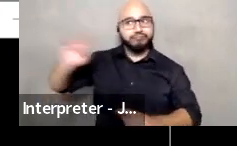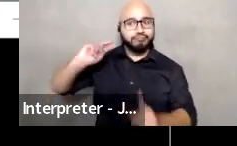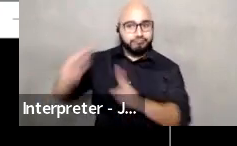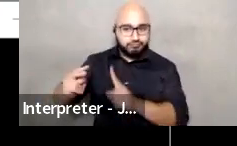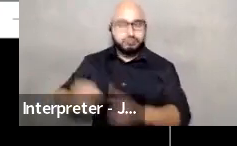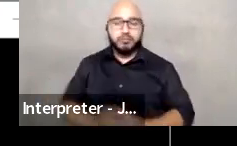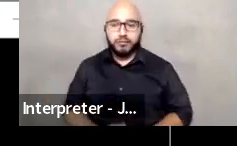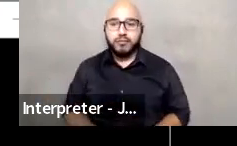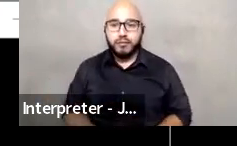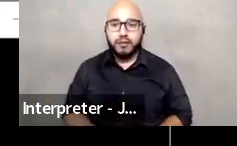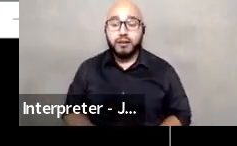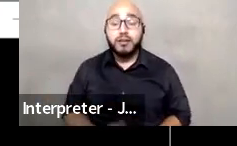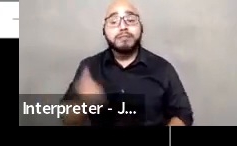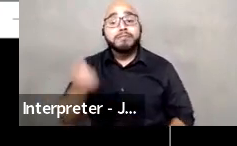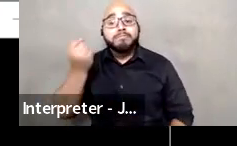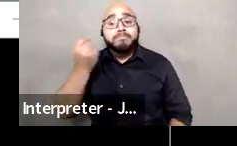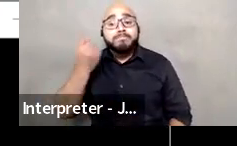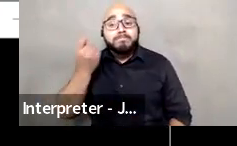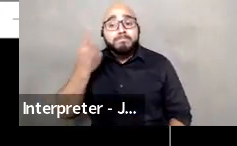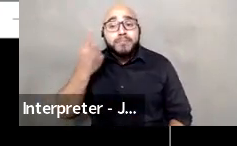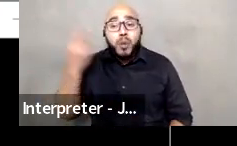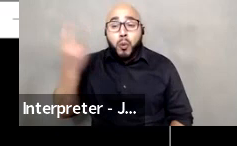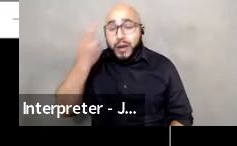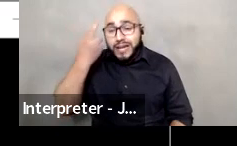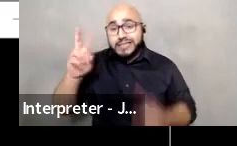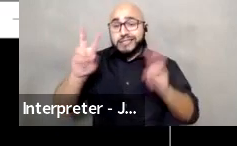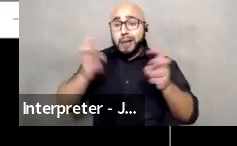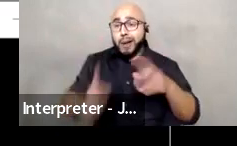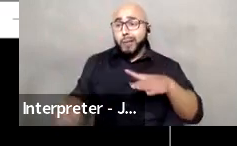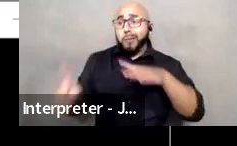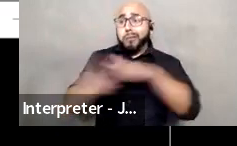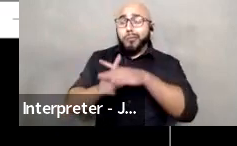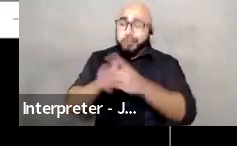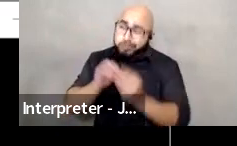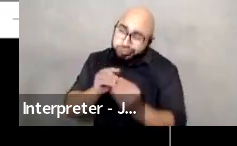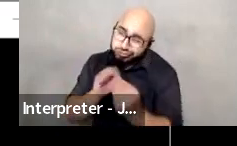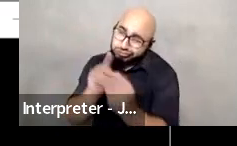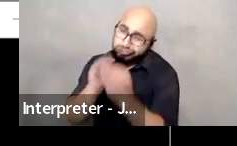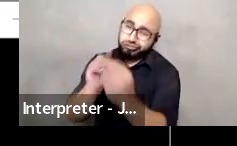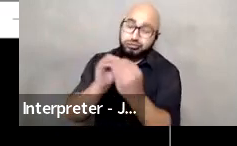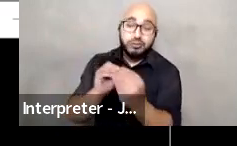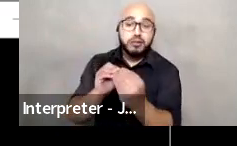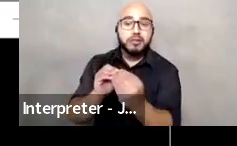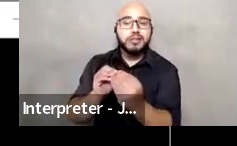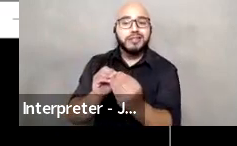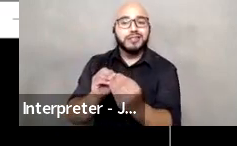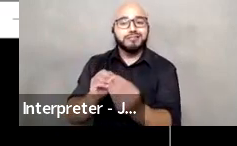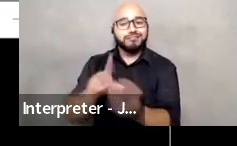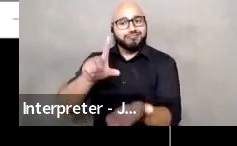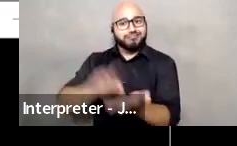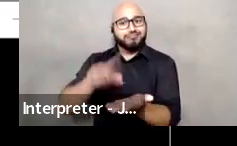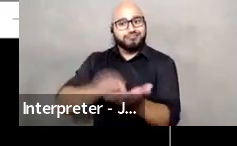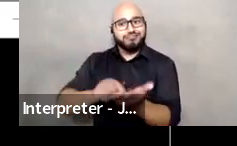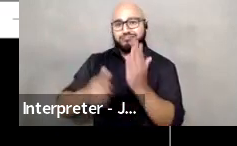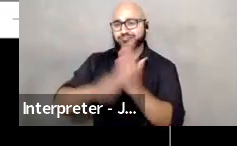Well, the thing that reignited that debate was this New York Times. Let me see if.